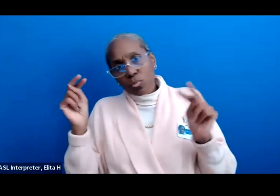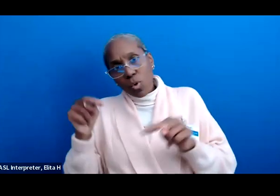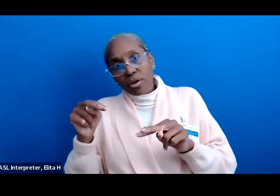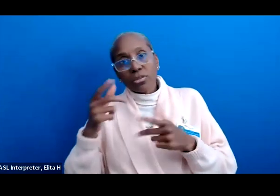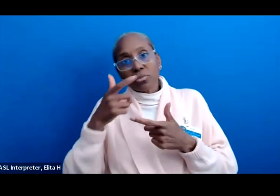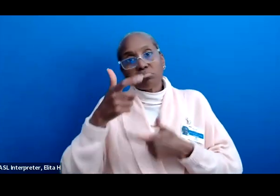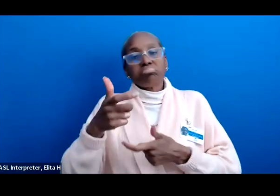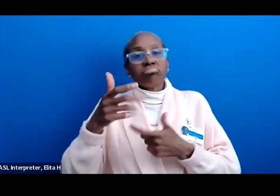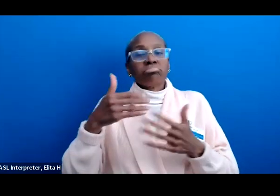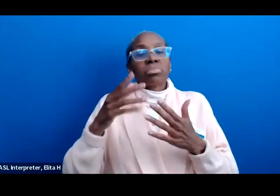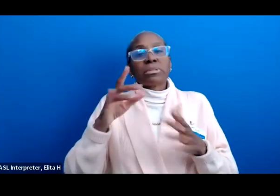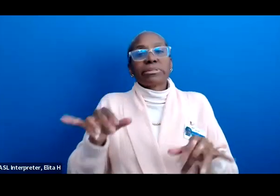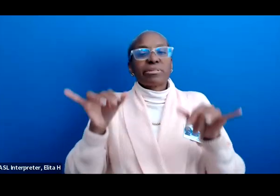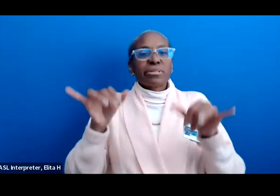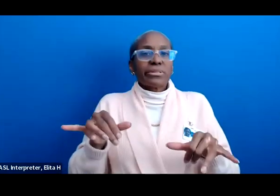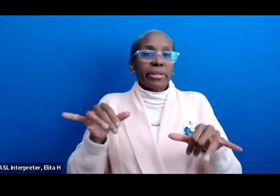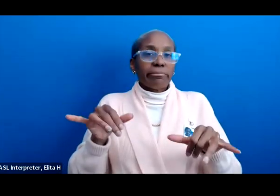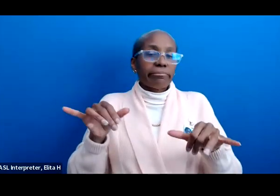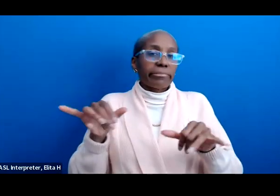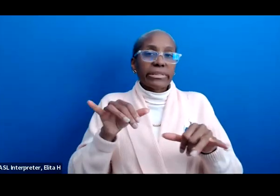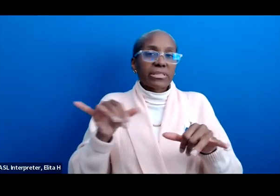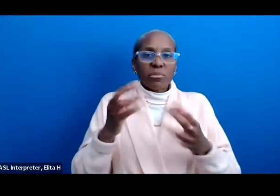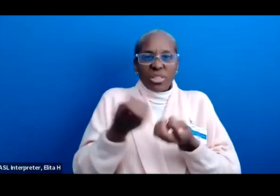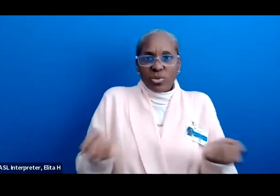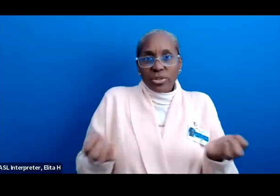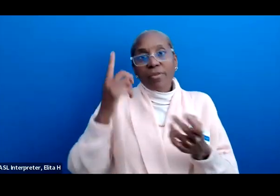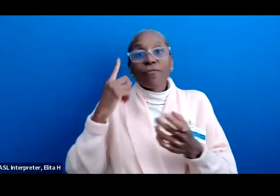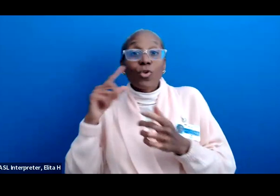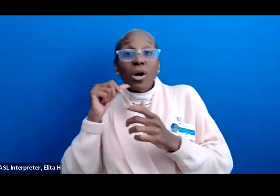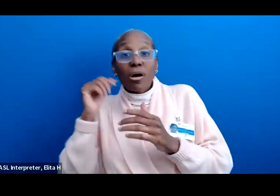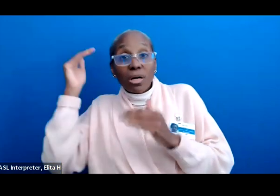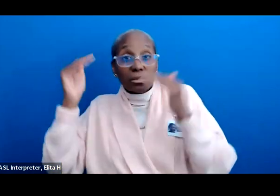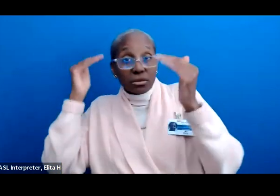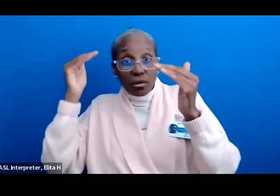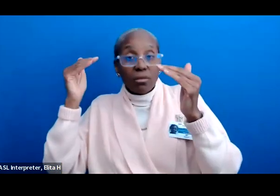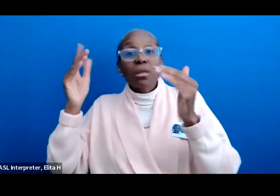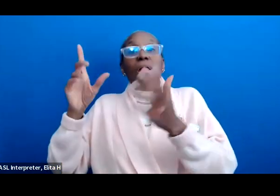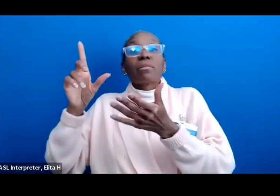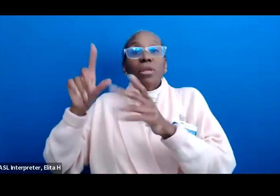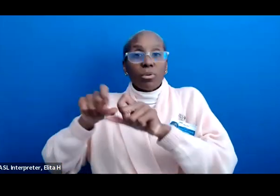will be the same similar device for the adult people which is coming out just a little bit later.